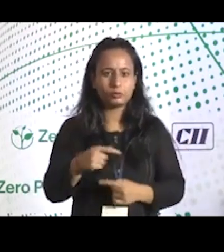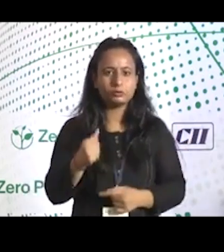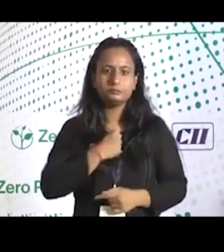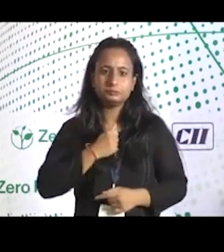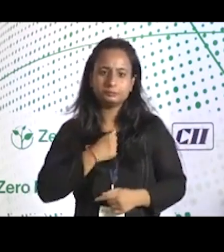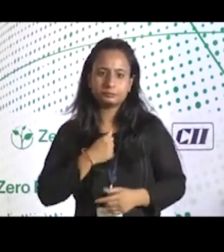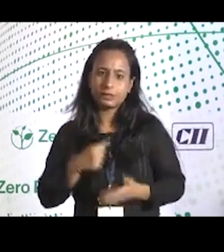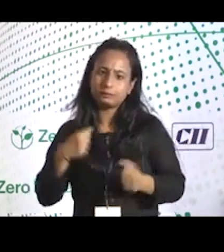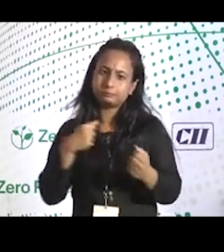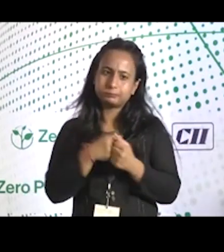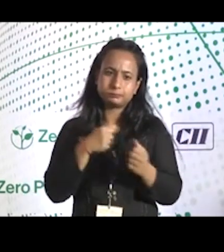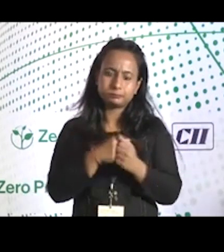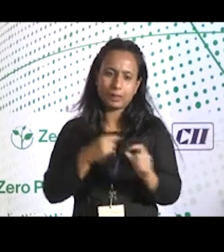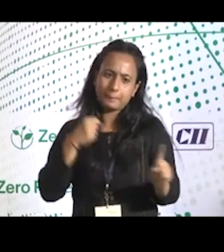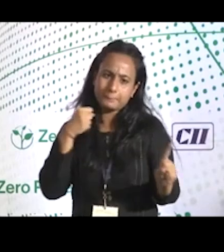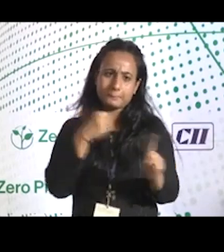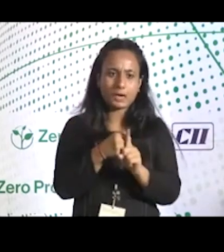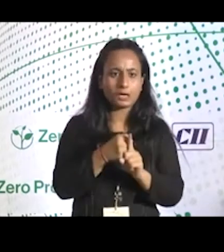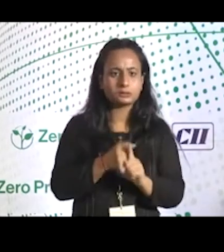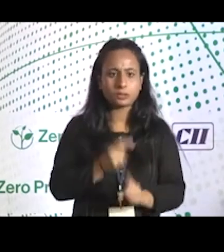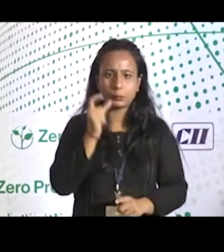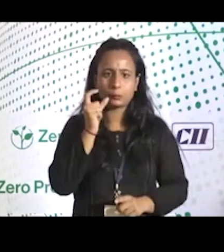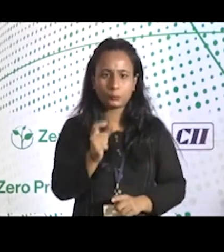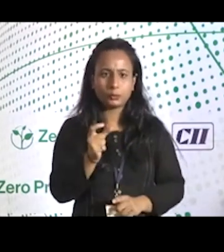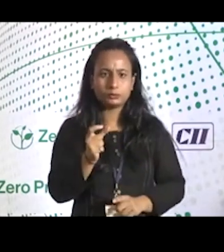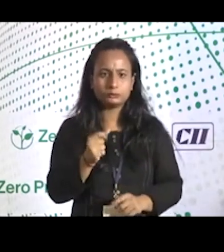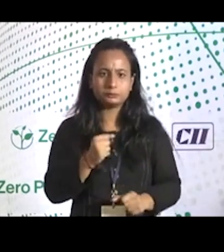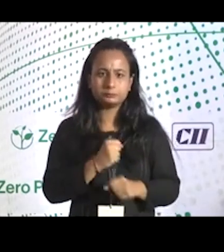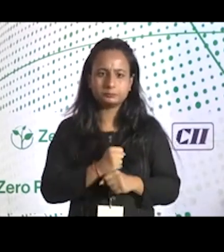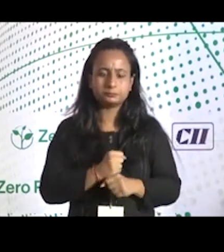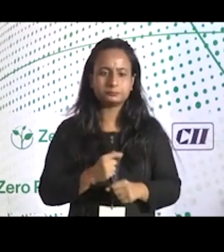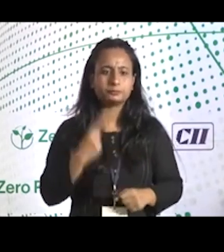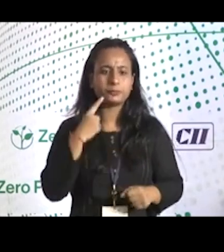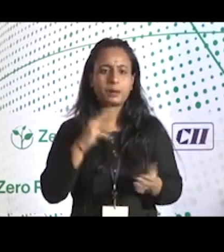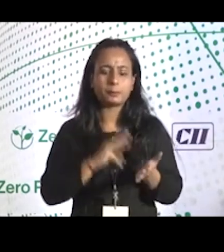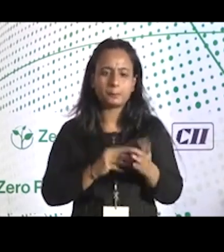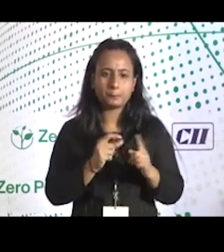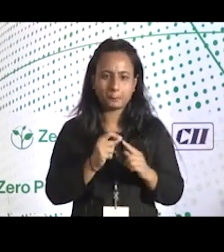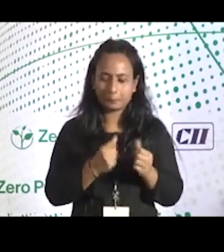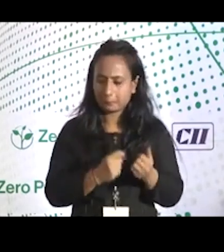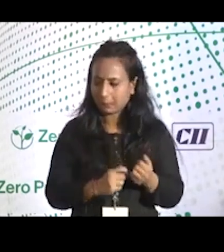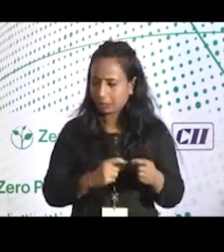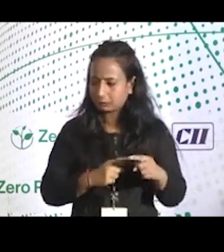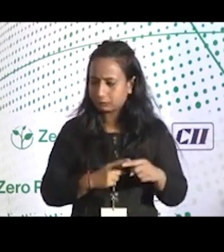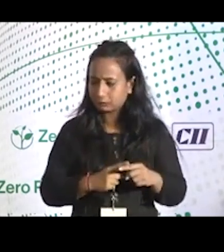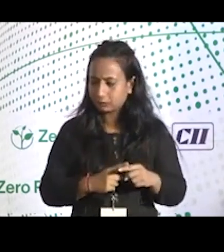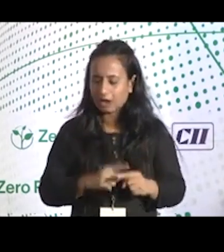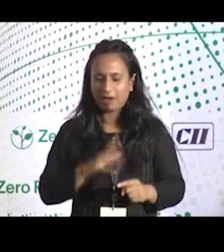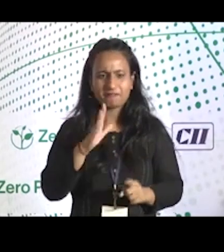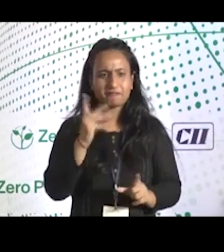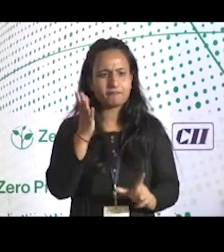what we have seen in general, system impact takes 5 to 10 years minimum.